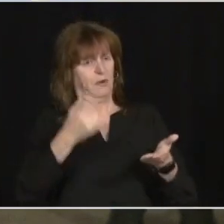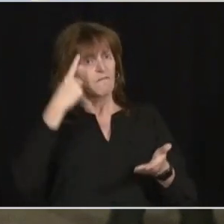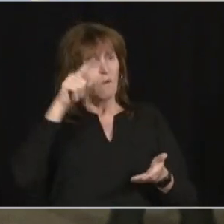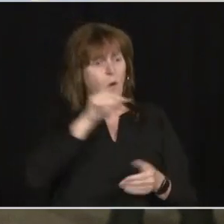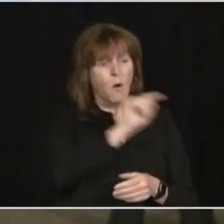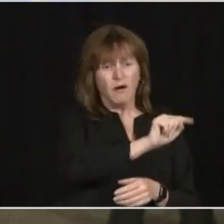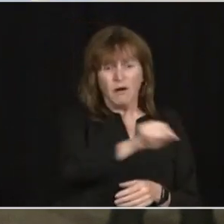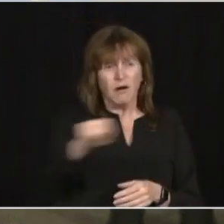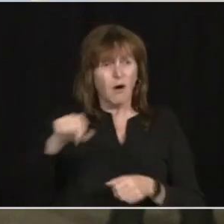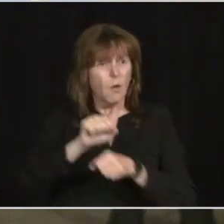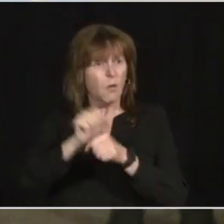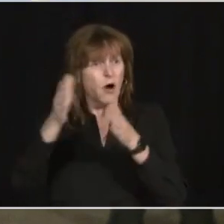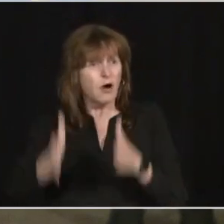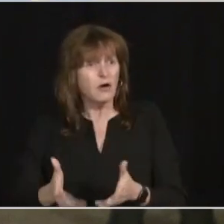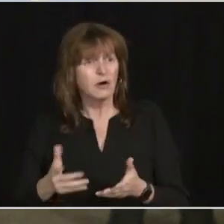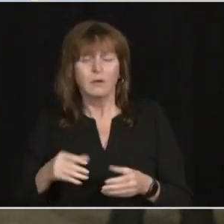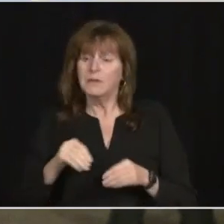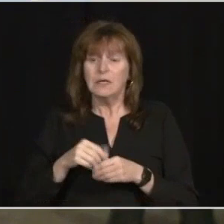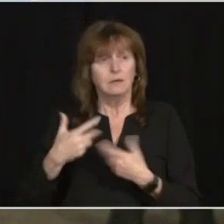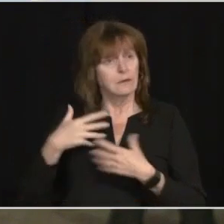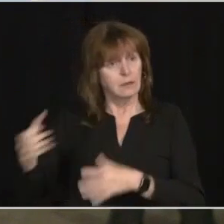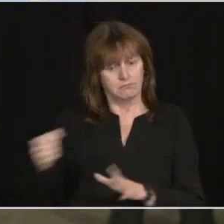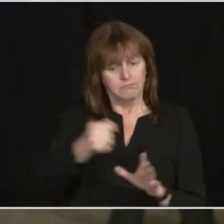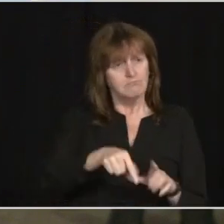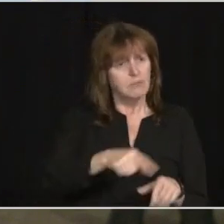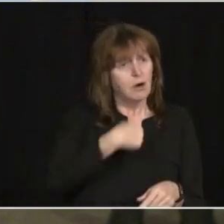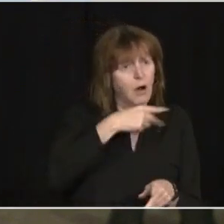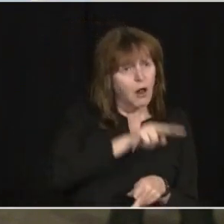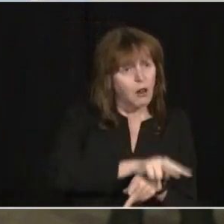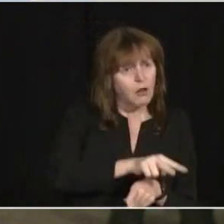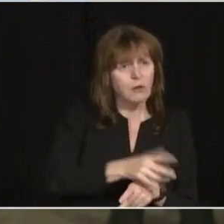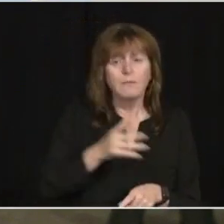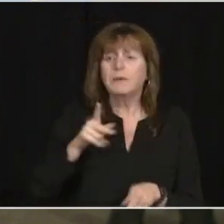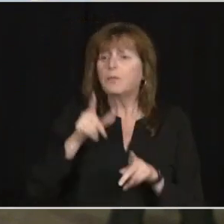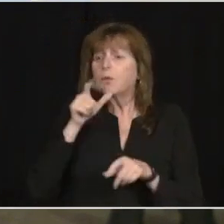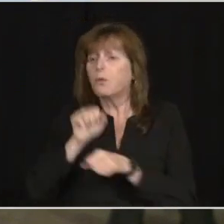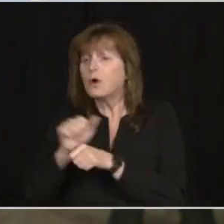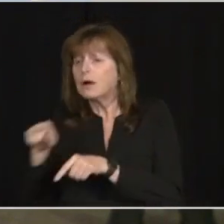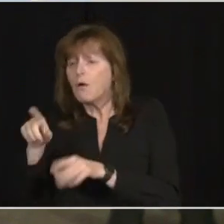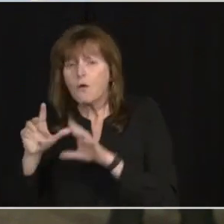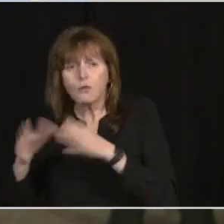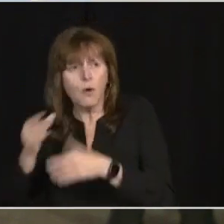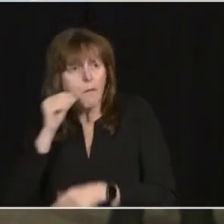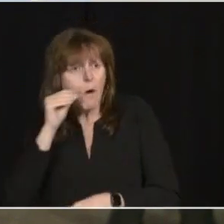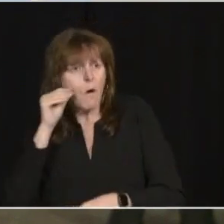care for those who work in group homes, homeless shelters, child welfare and